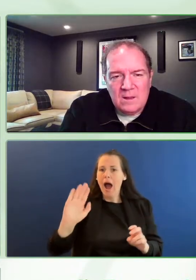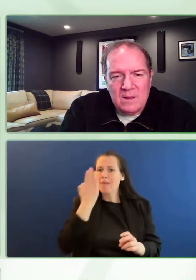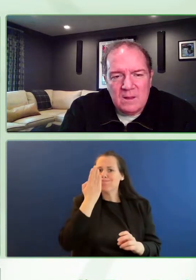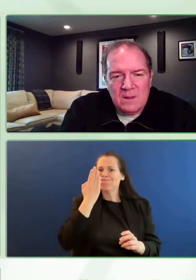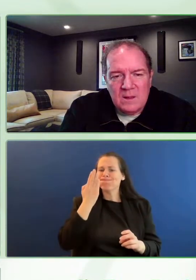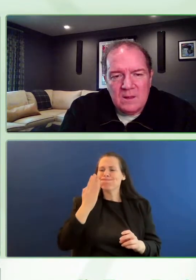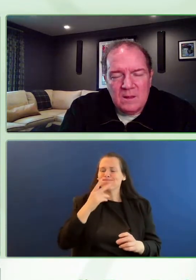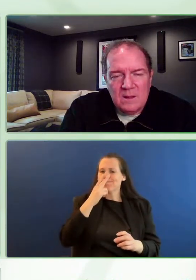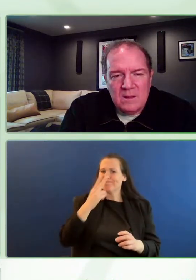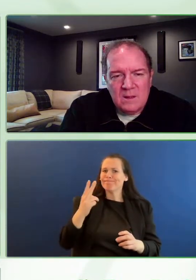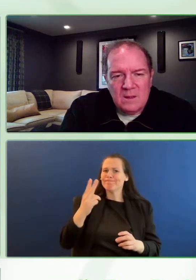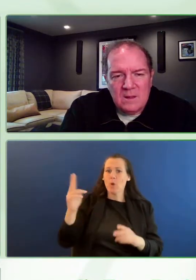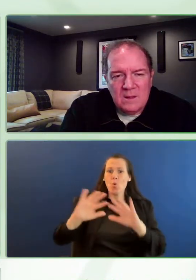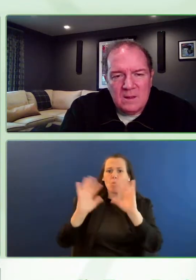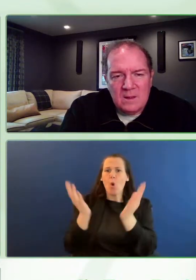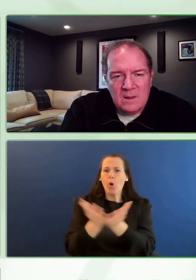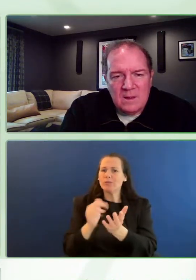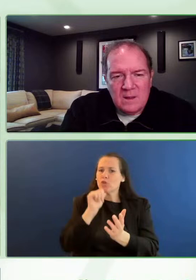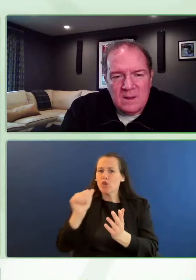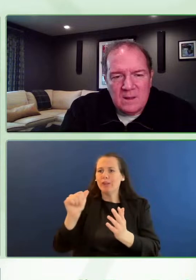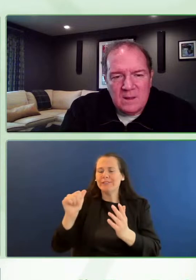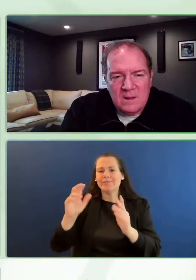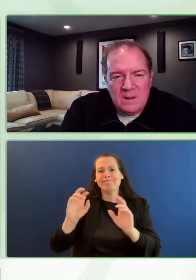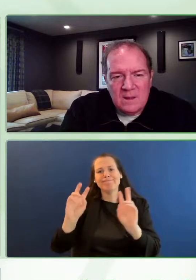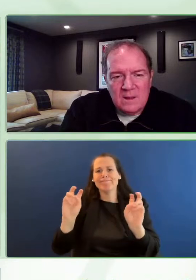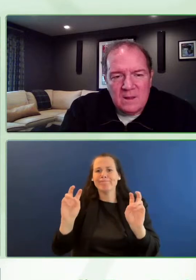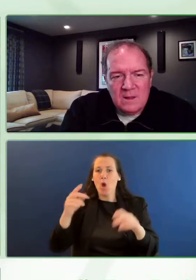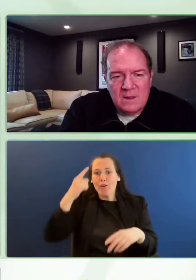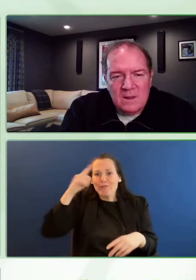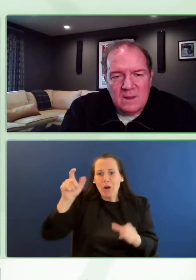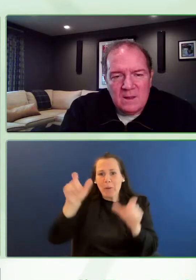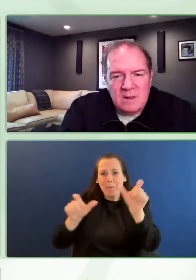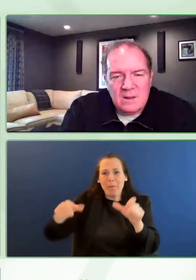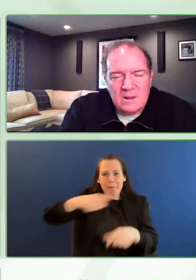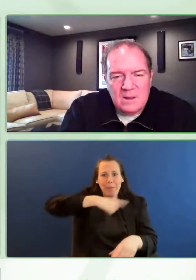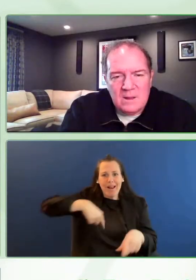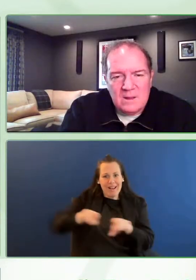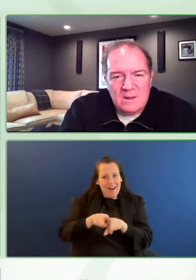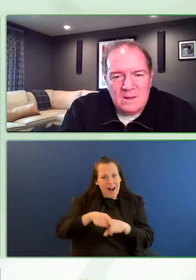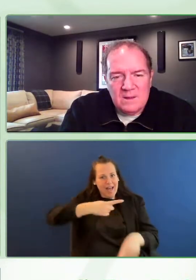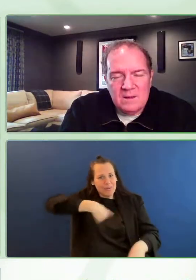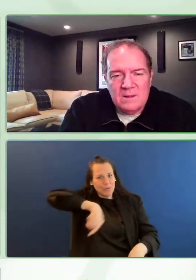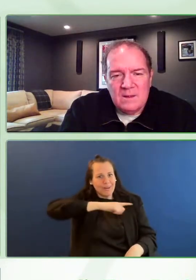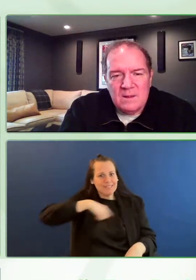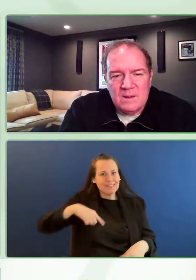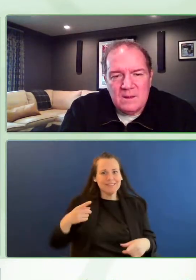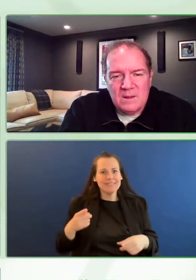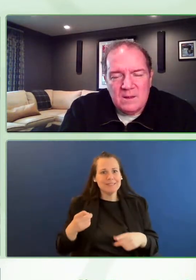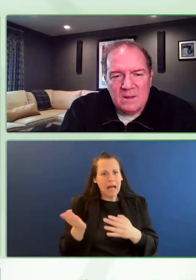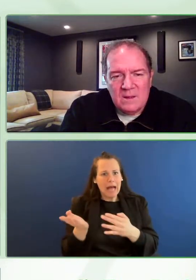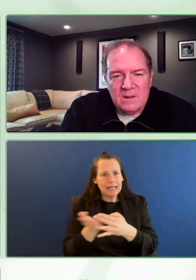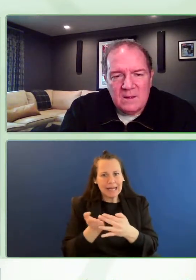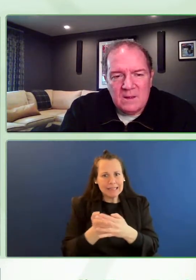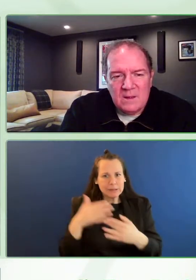show up when you least expect it. We do things a little bit differently these days and are constantly reminded we have the